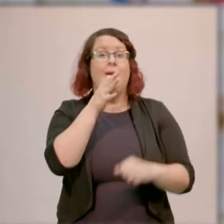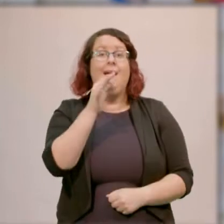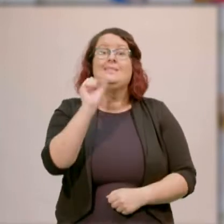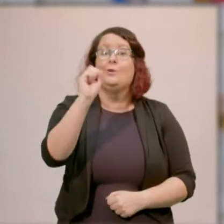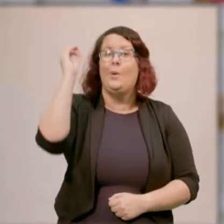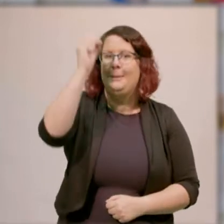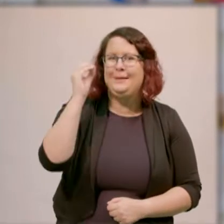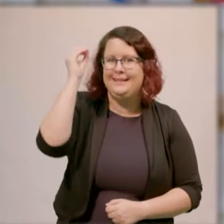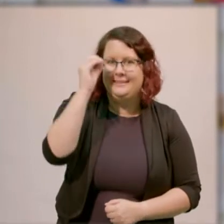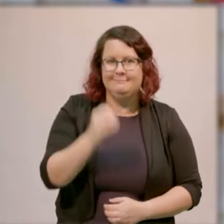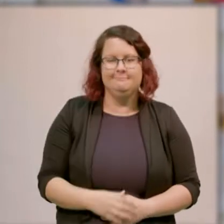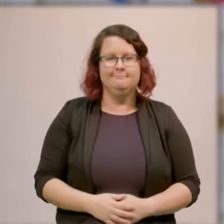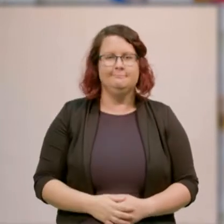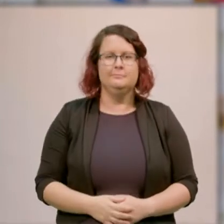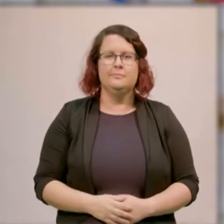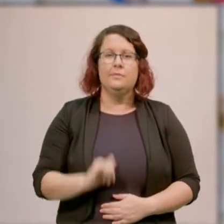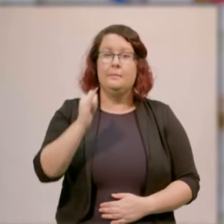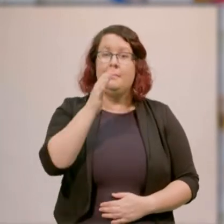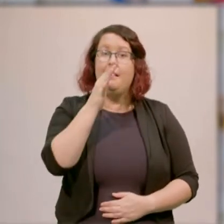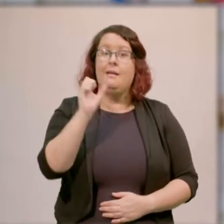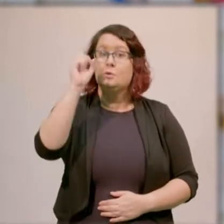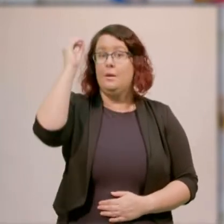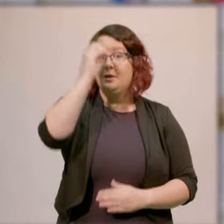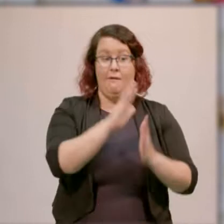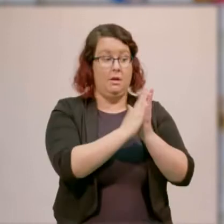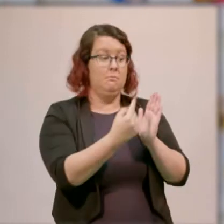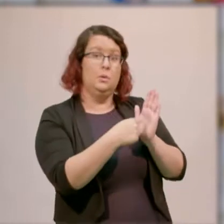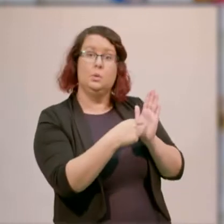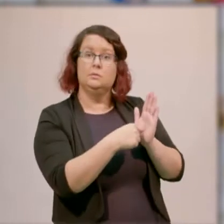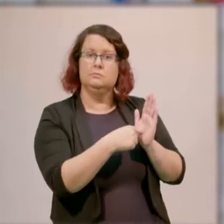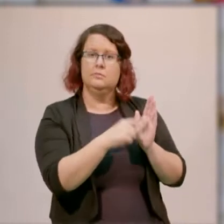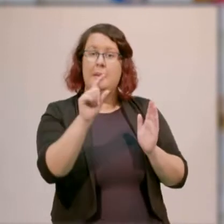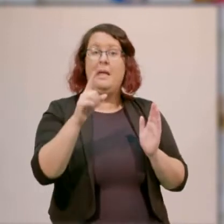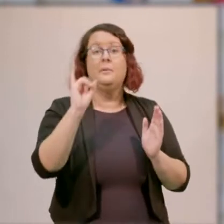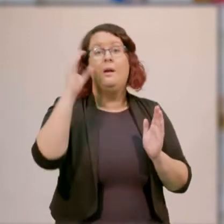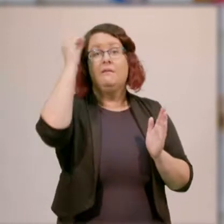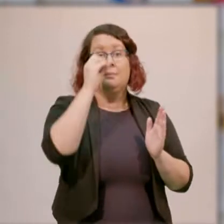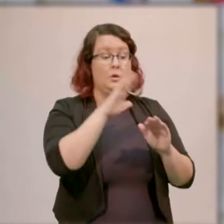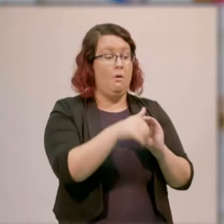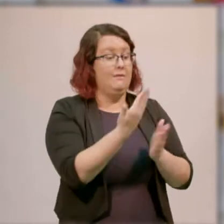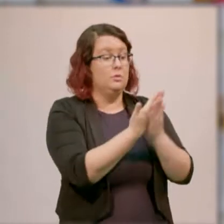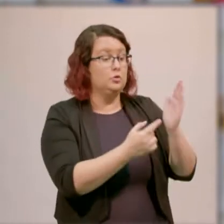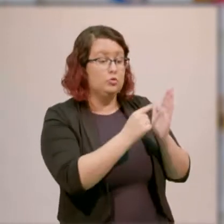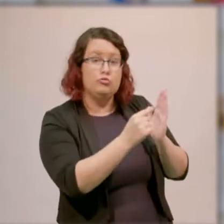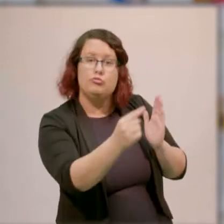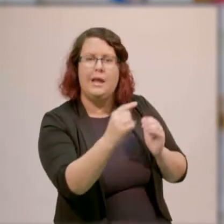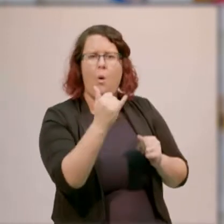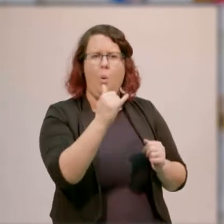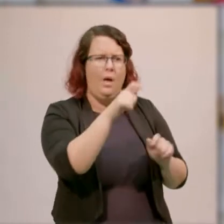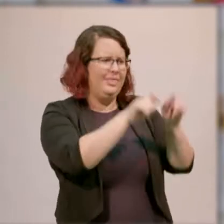You might be asked your opinion about a book. You might have an opinion about the plot, or a favourite character,